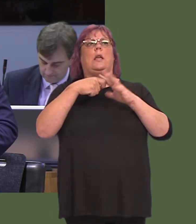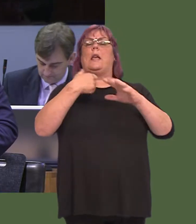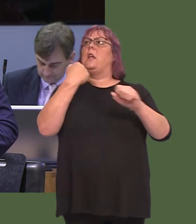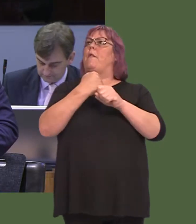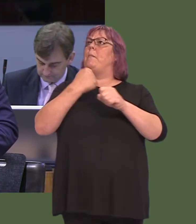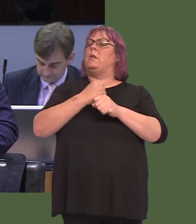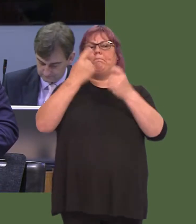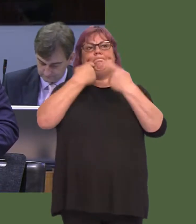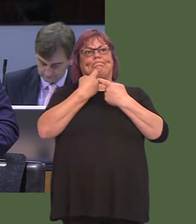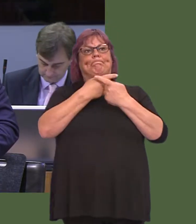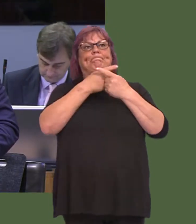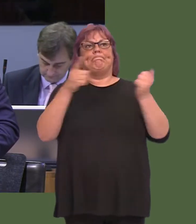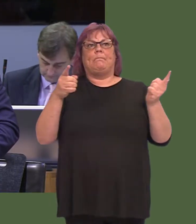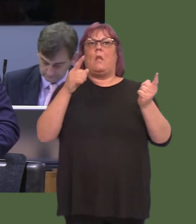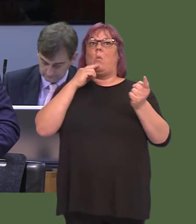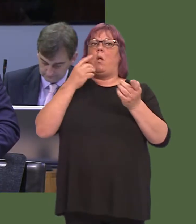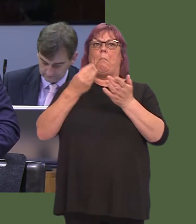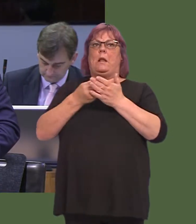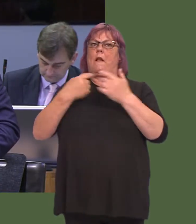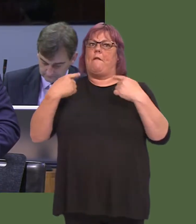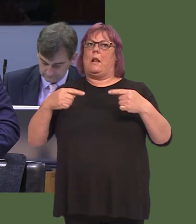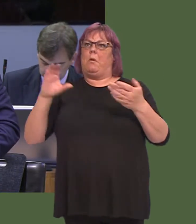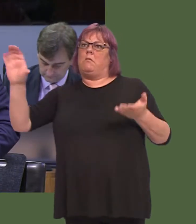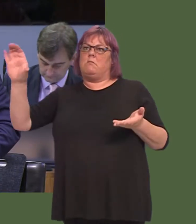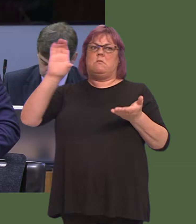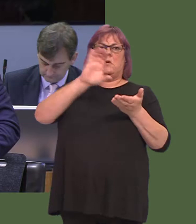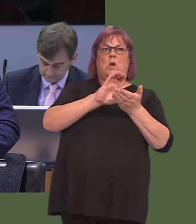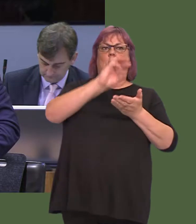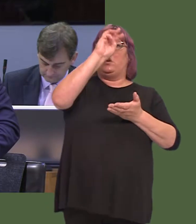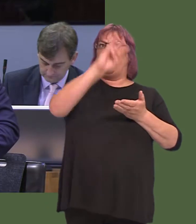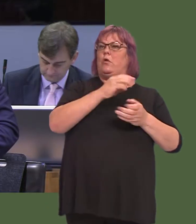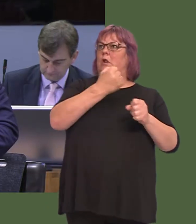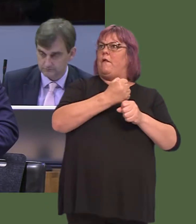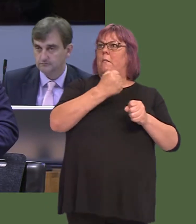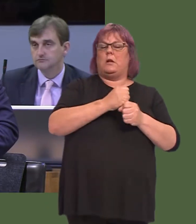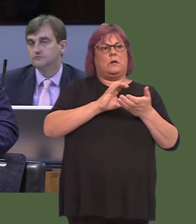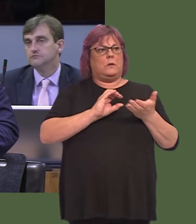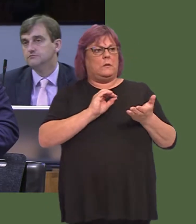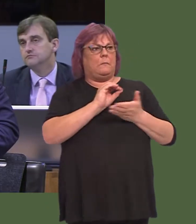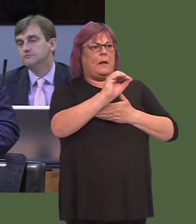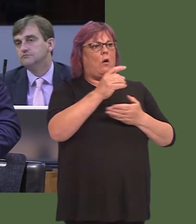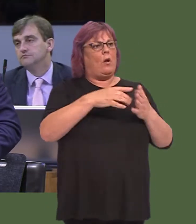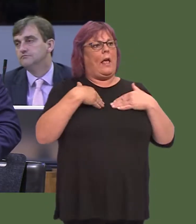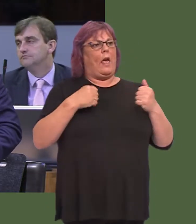will be a considerable uplift in the spend available to the Welsh Government to spend on health and social care here in Walesó[Interruption.]